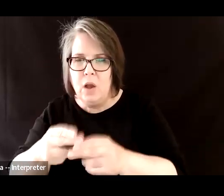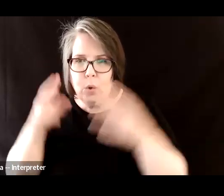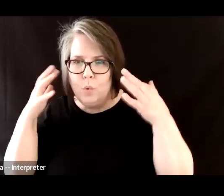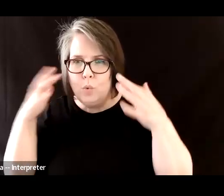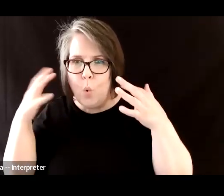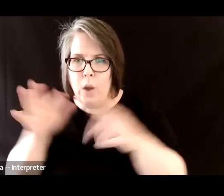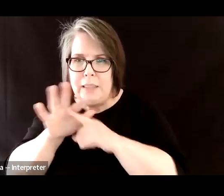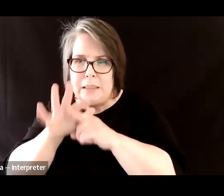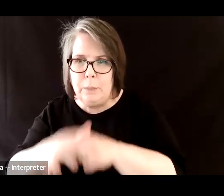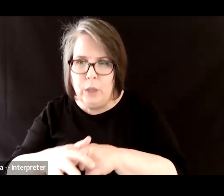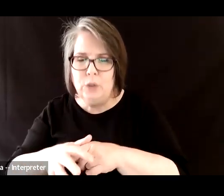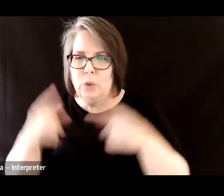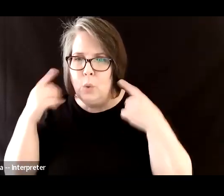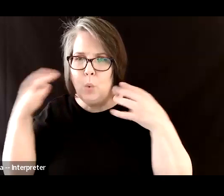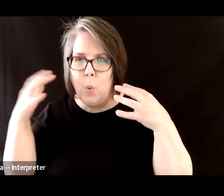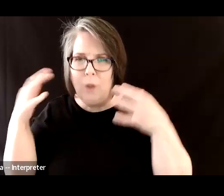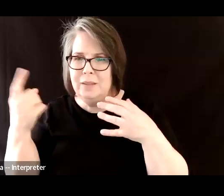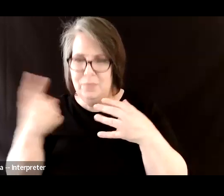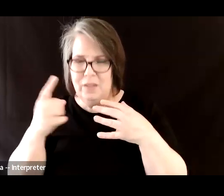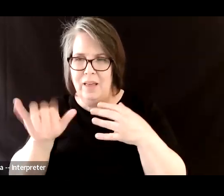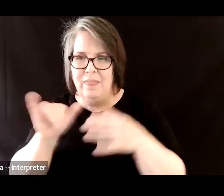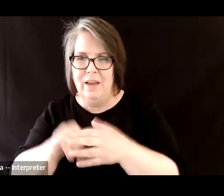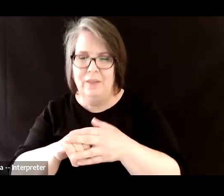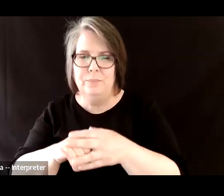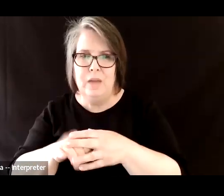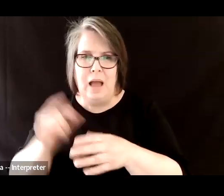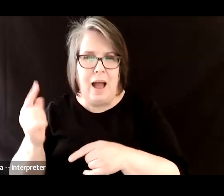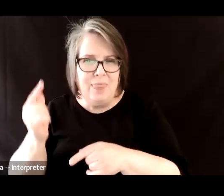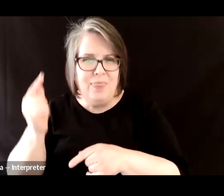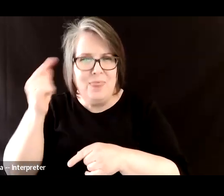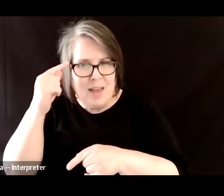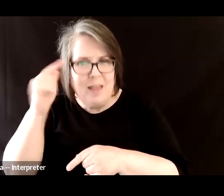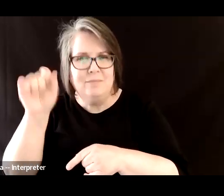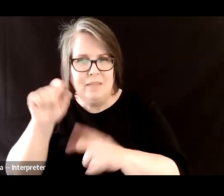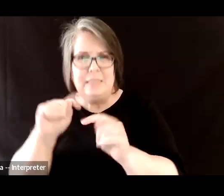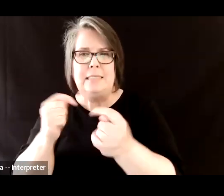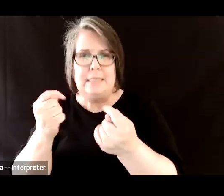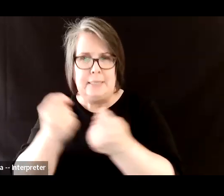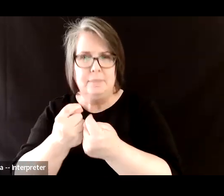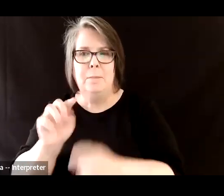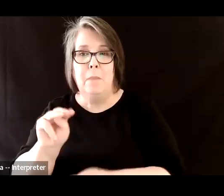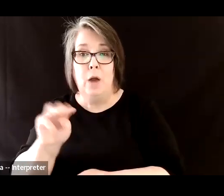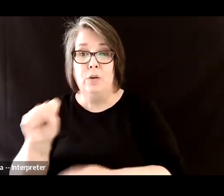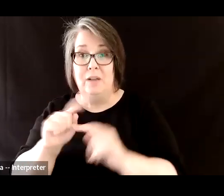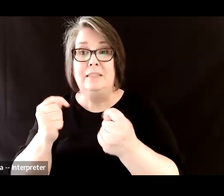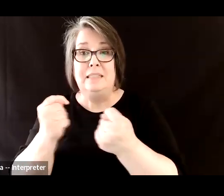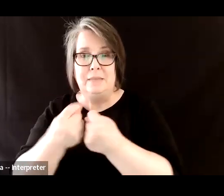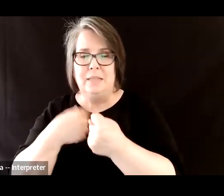suppression or something along those lines. I do think teams has it. But par don't quote me on that.